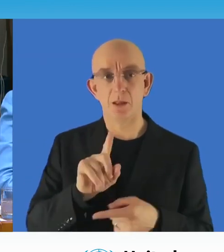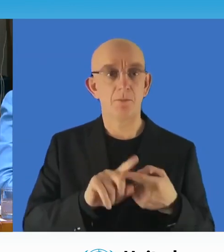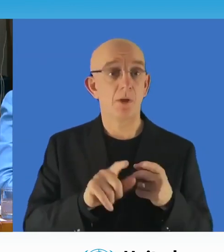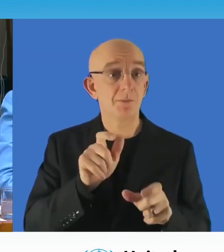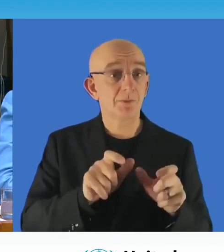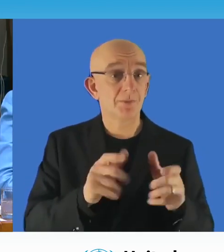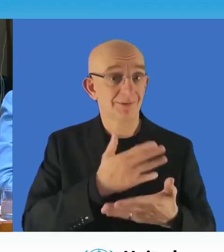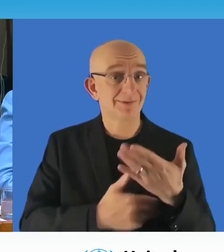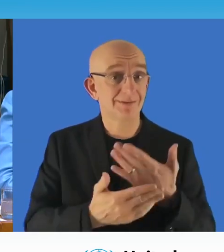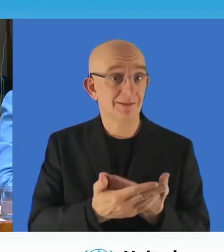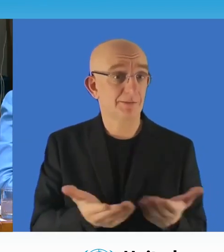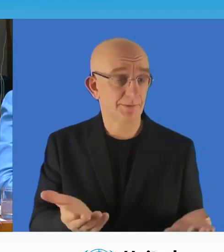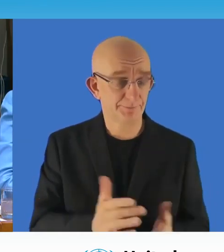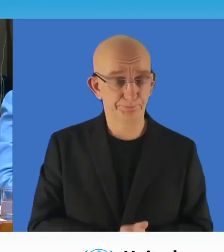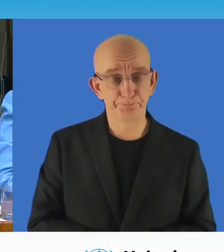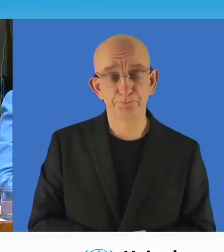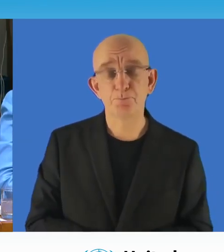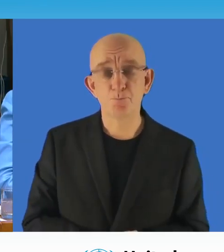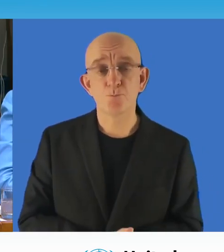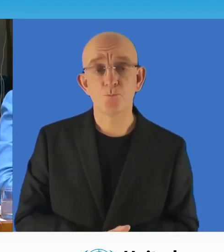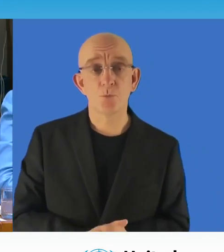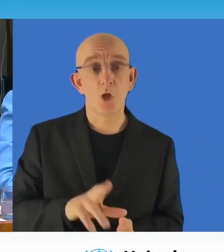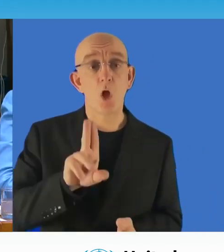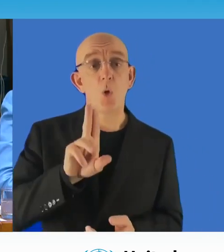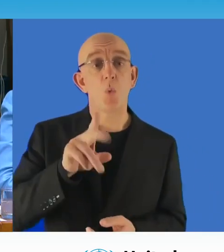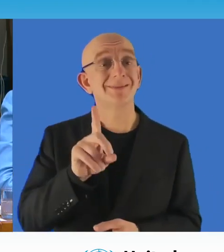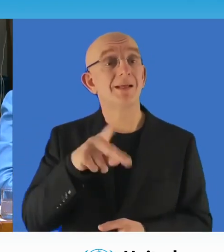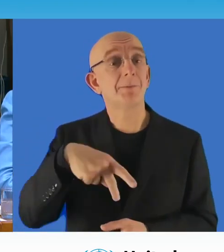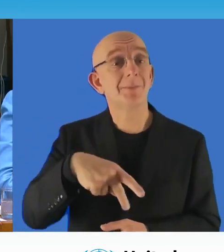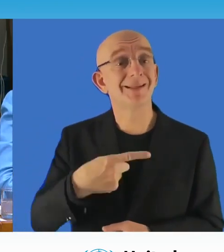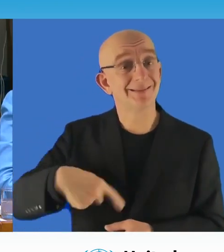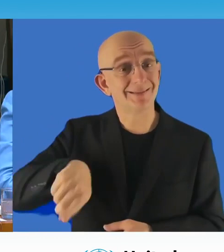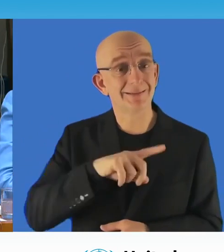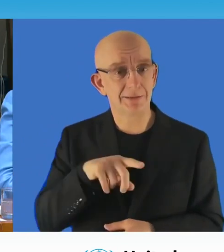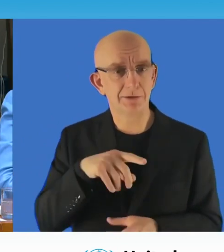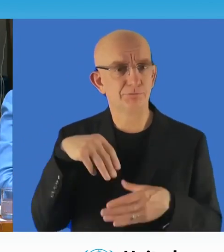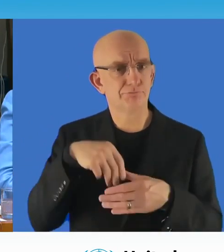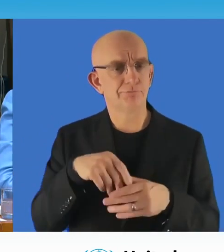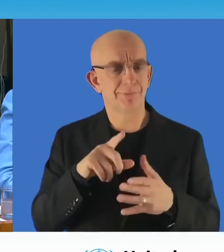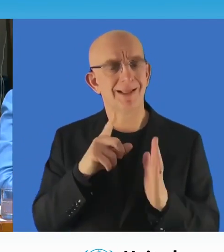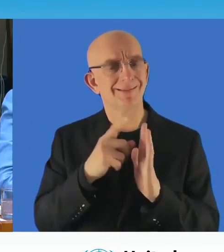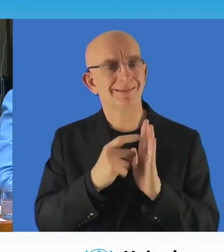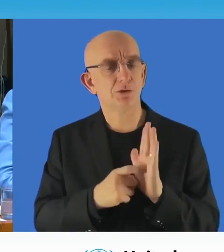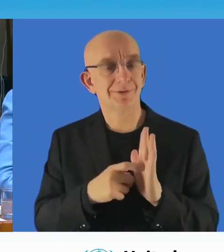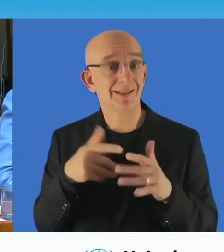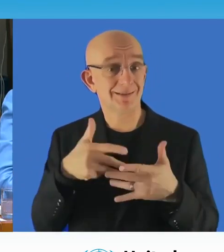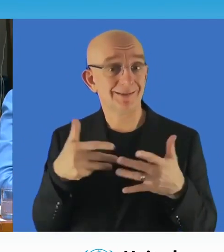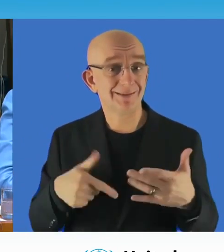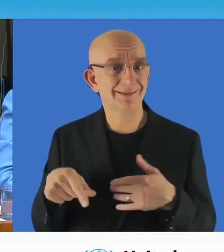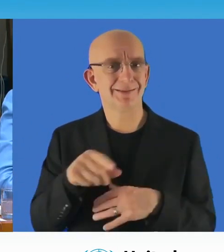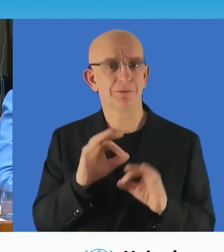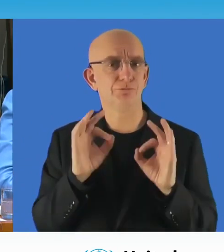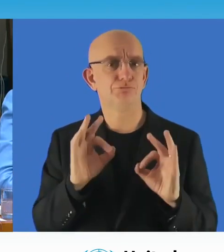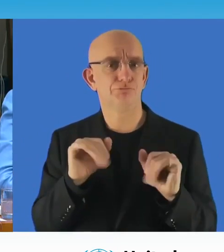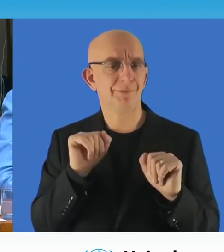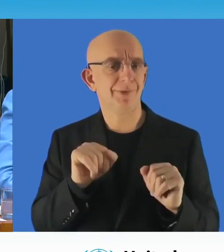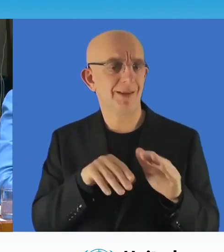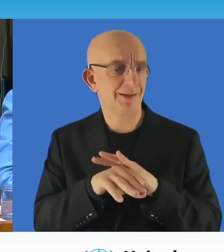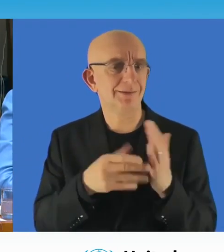accessible Technologies second national and local Strate IES and plans for disaster risk reduction